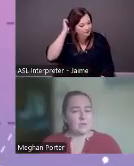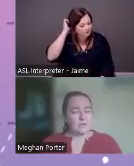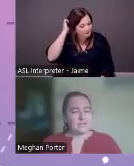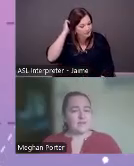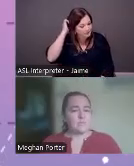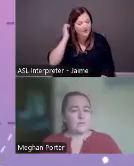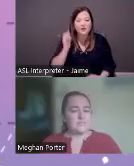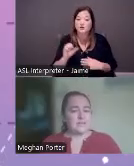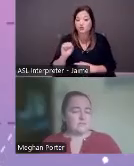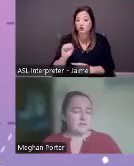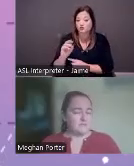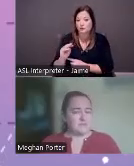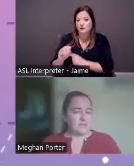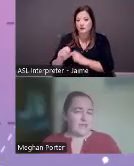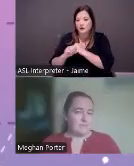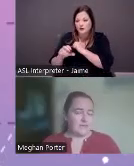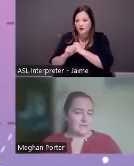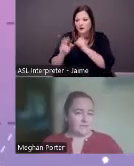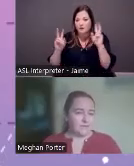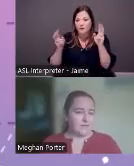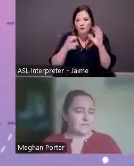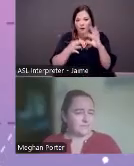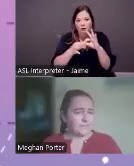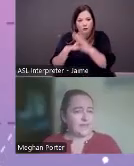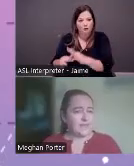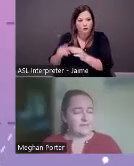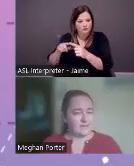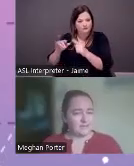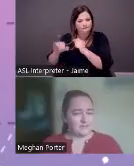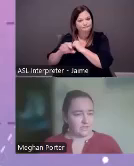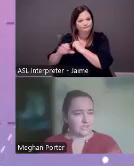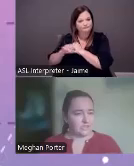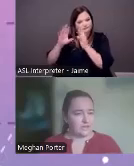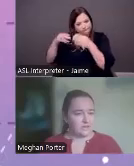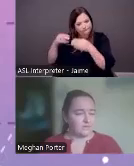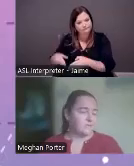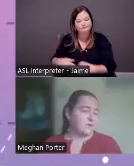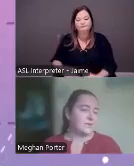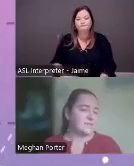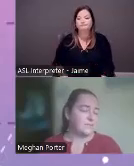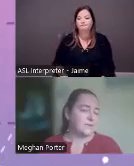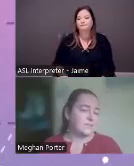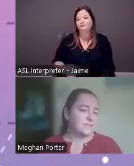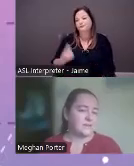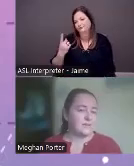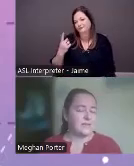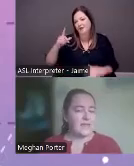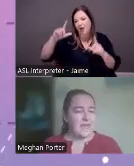we select quotes that are relevant to the campaign's focus. And I have a screenshot of one of our Wednesday Wisdoms here,